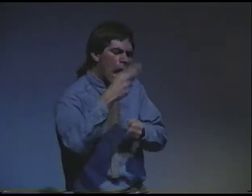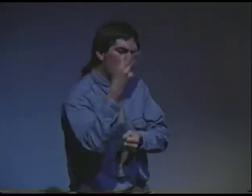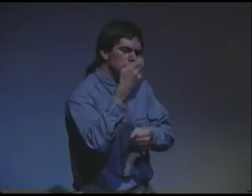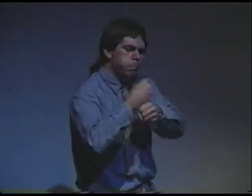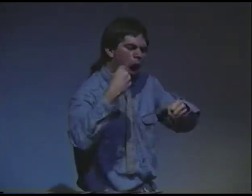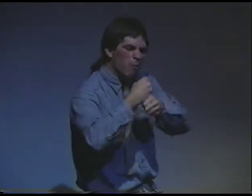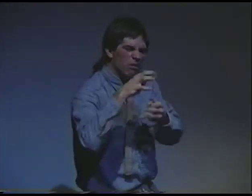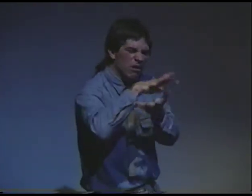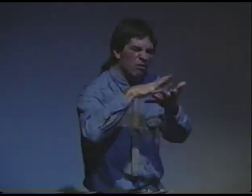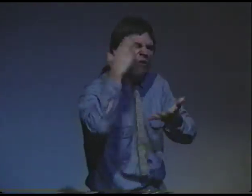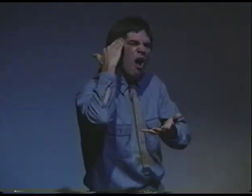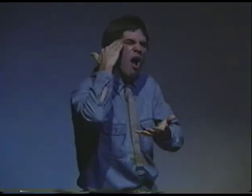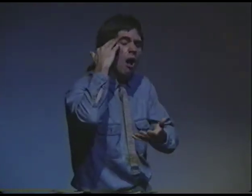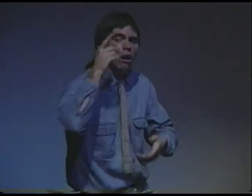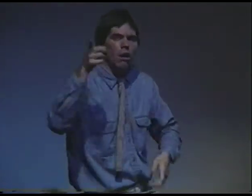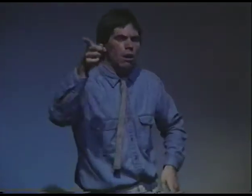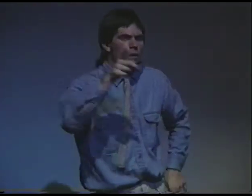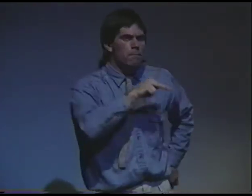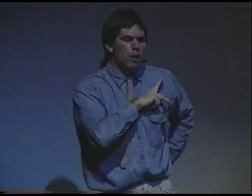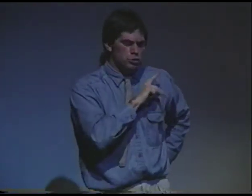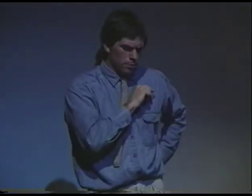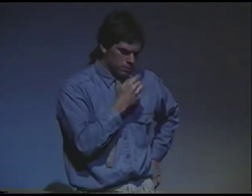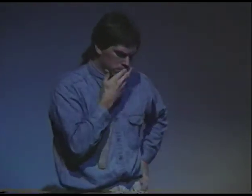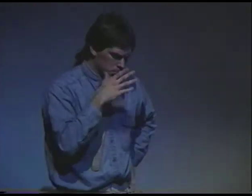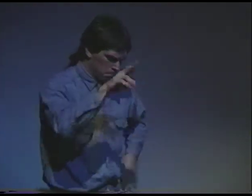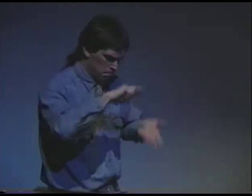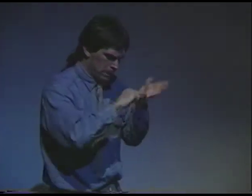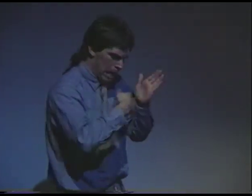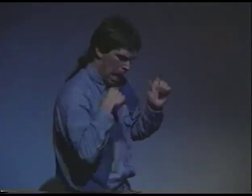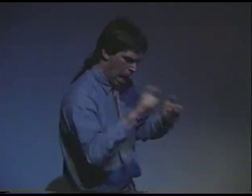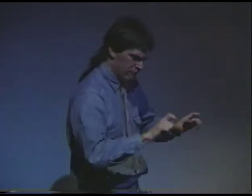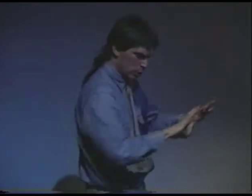Well, I want it sound like a hydrogen bomb.